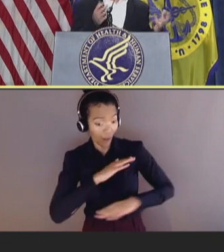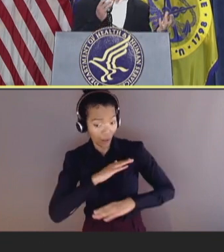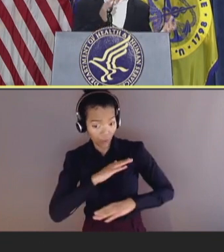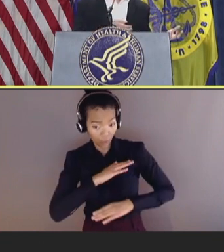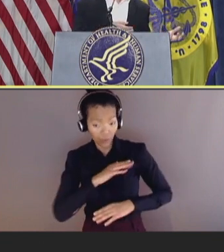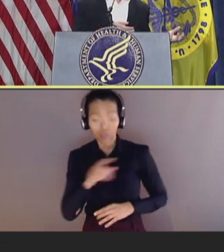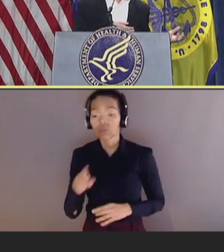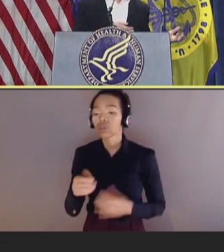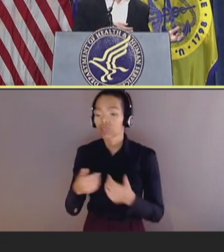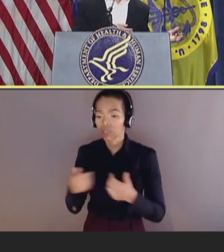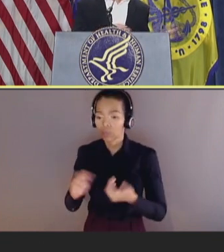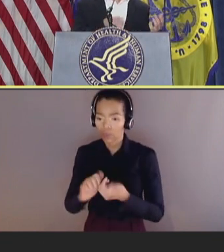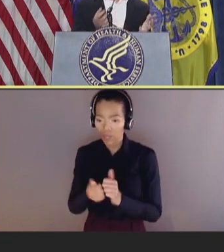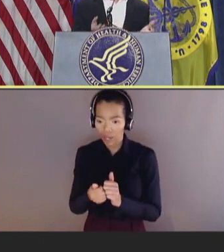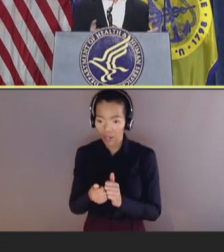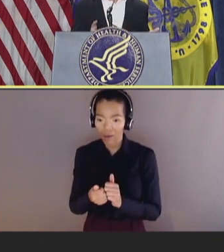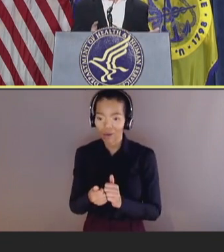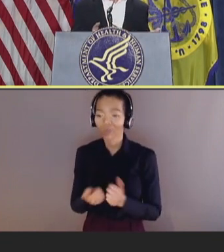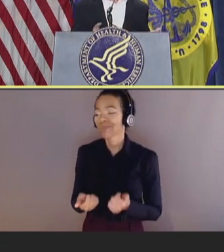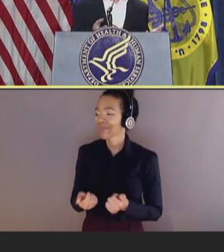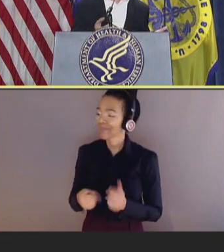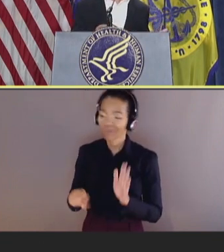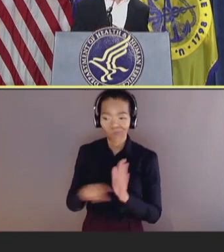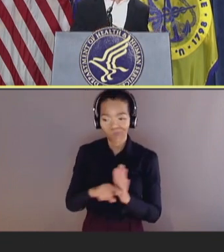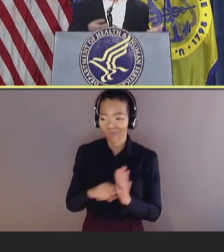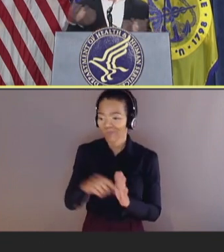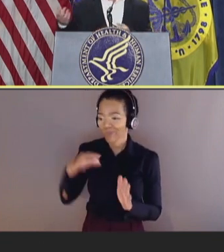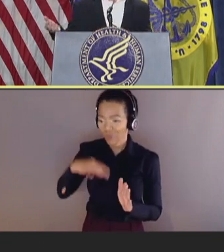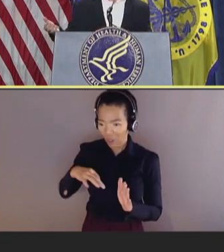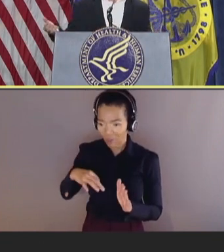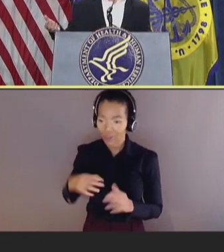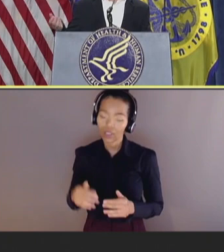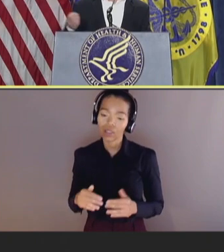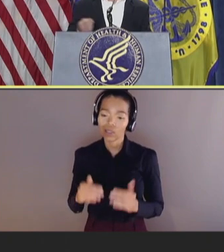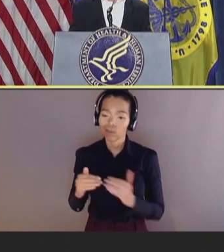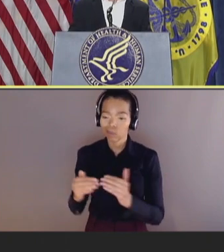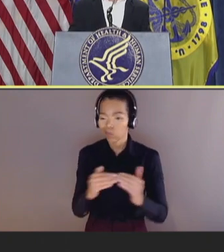whether they lose money, break even on the product and administration, or make money.